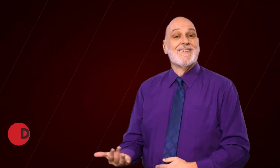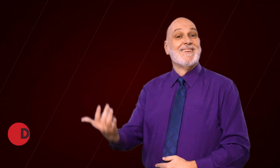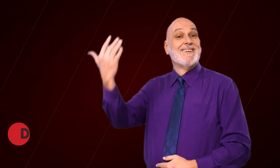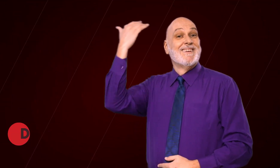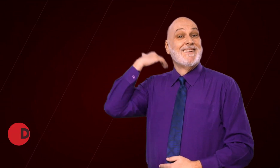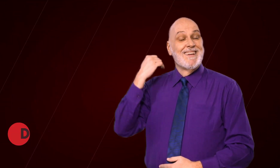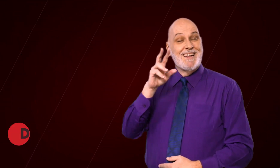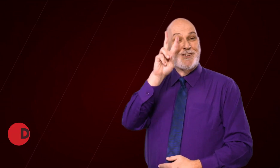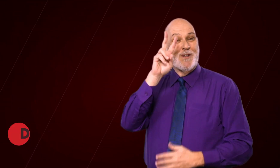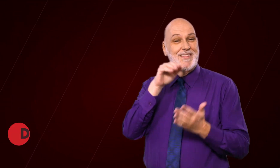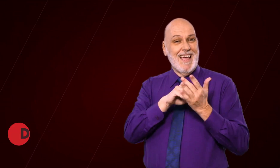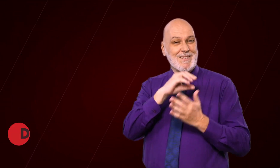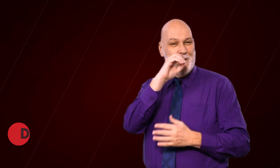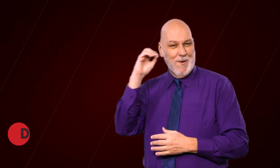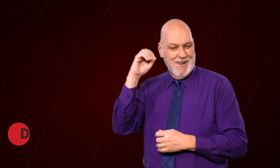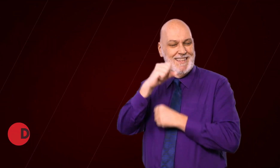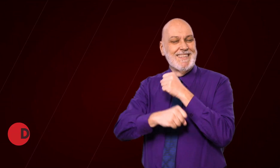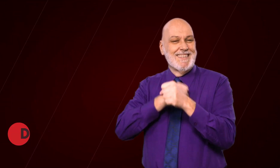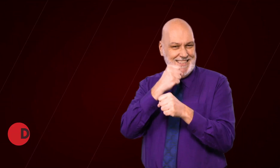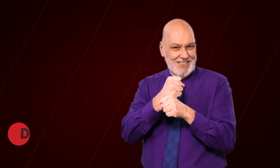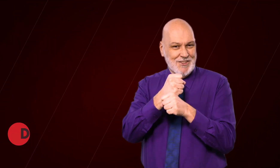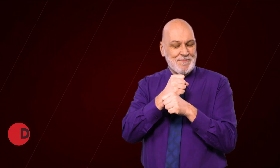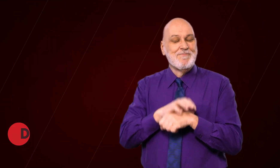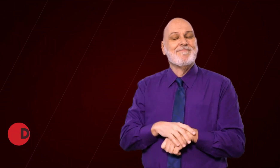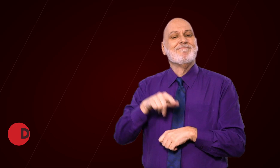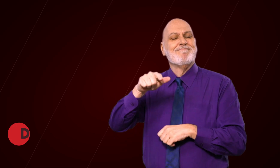[Anselmo]: In 2000,